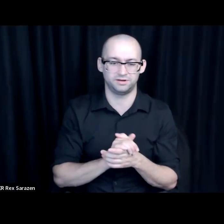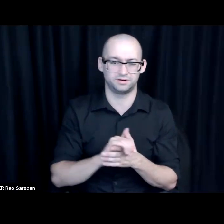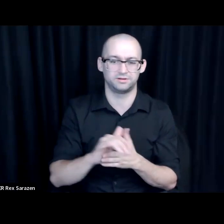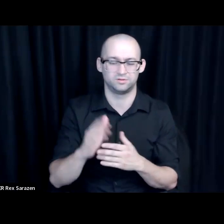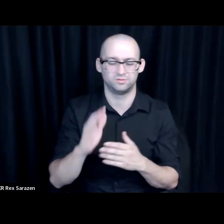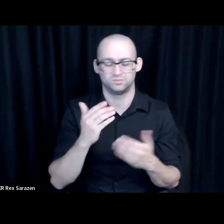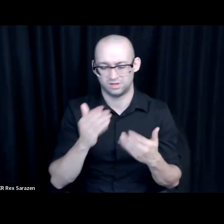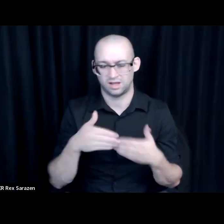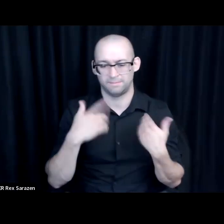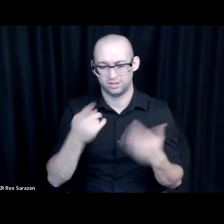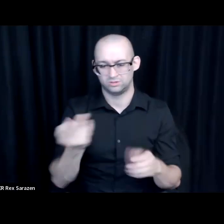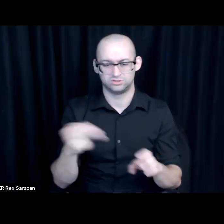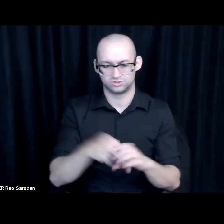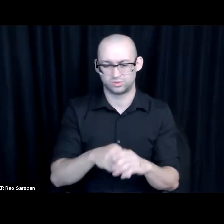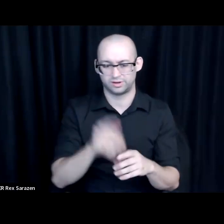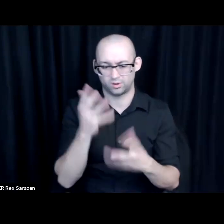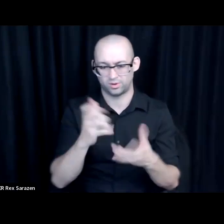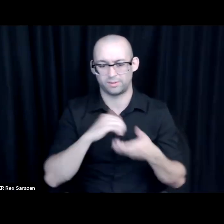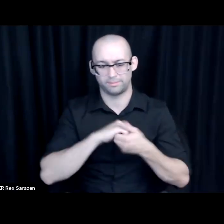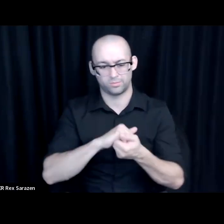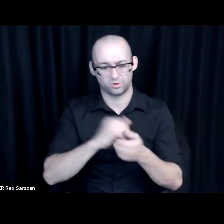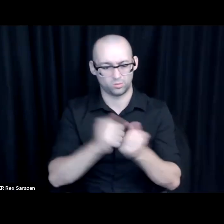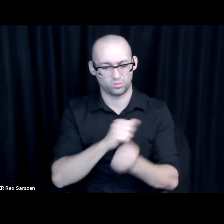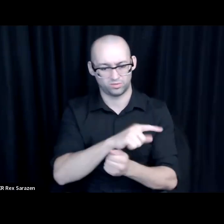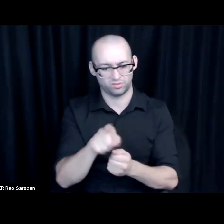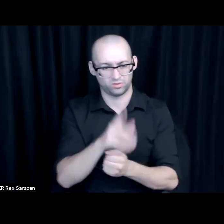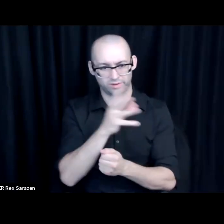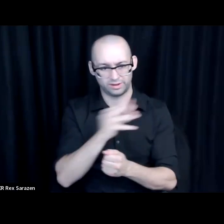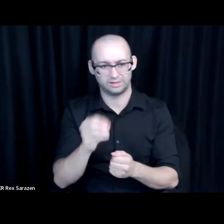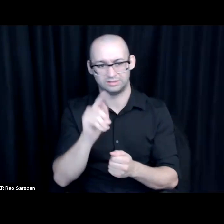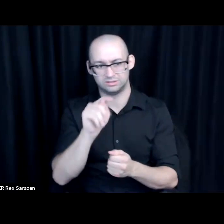partner with you and your Tribe to the extent that we can to leverage these resources.